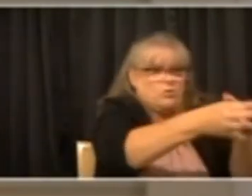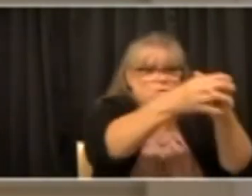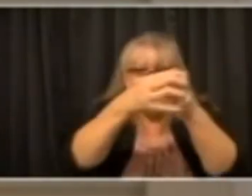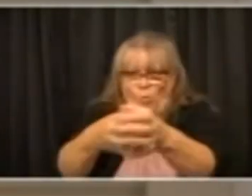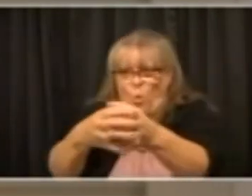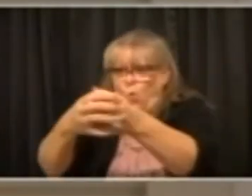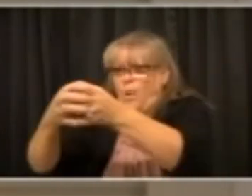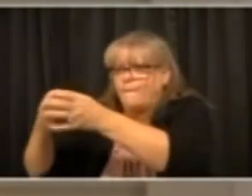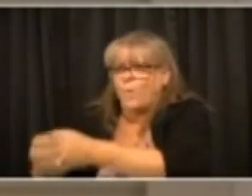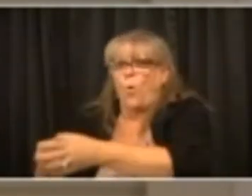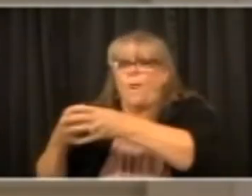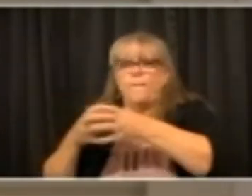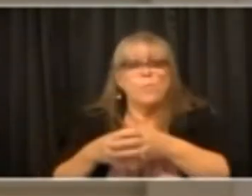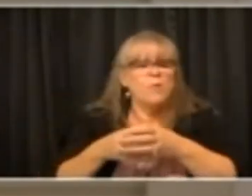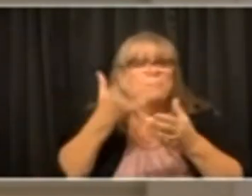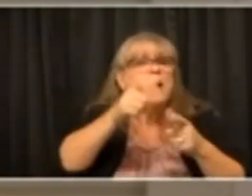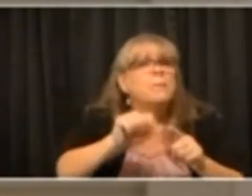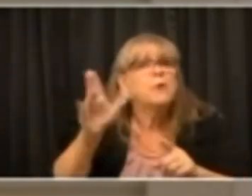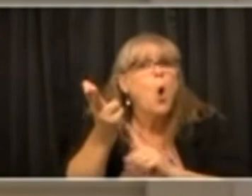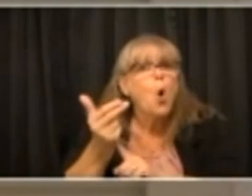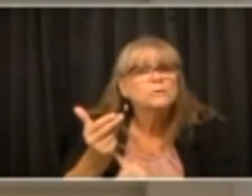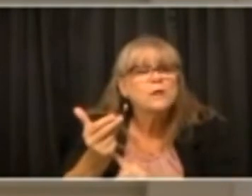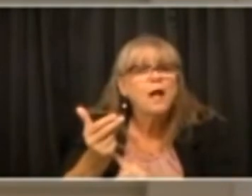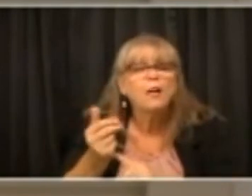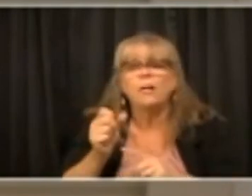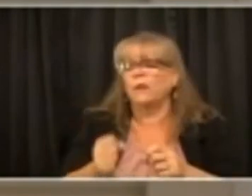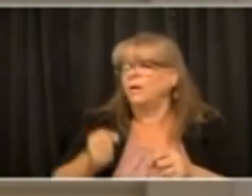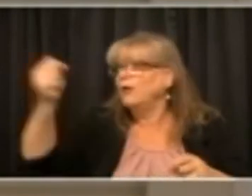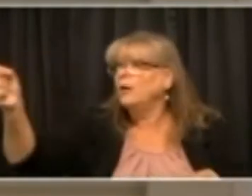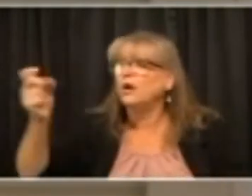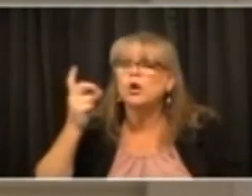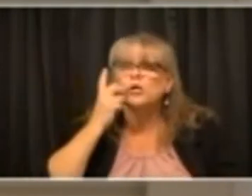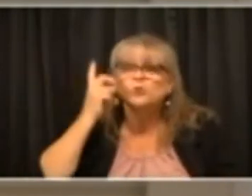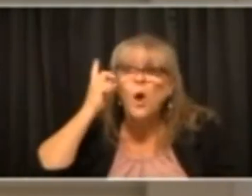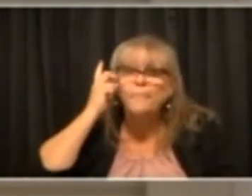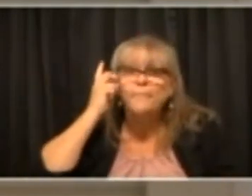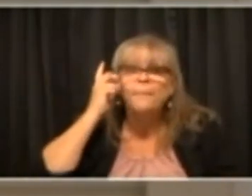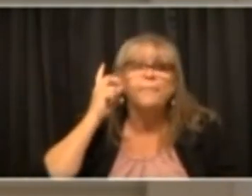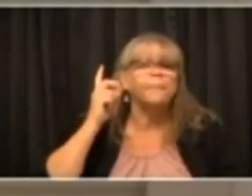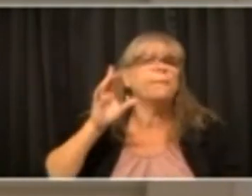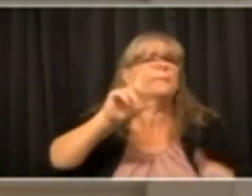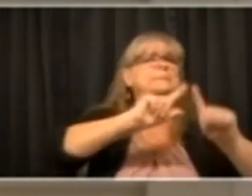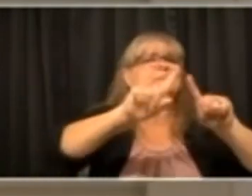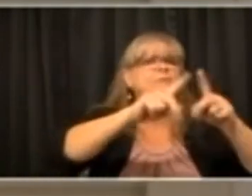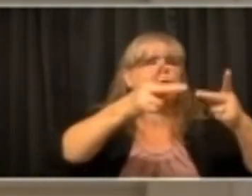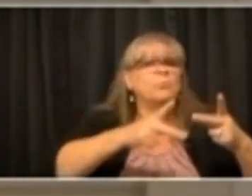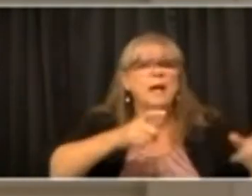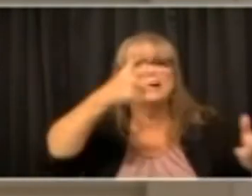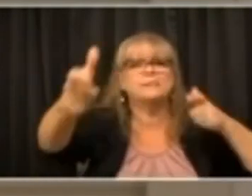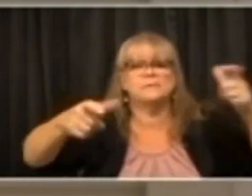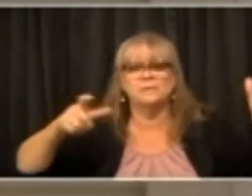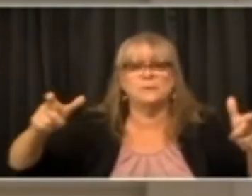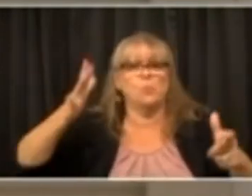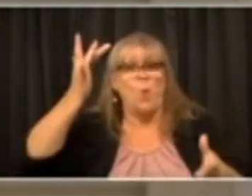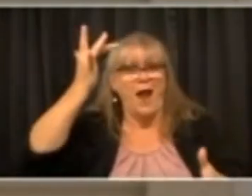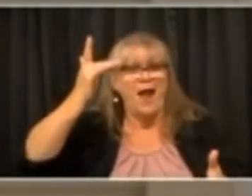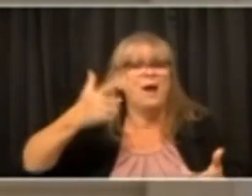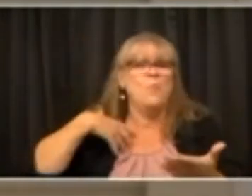or college dorms or other places where we can minimize the risk of covet to evacuate evacuees so